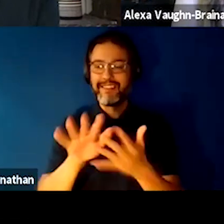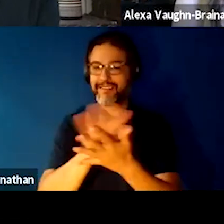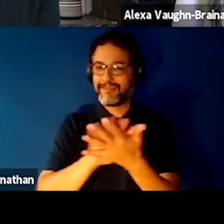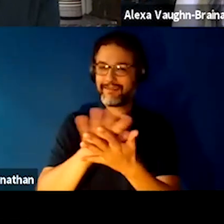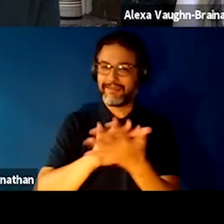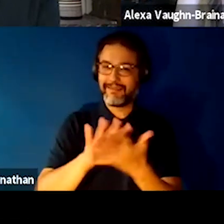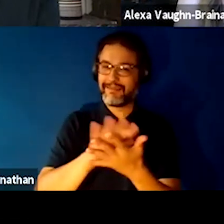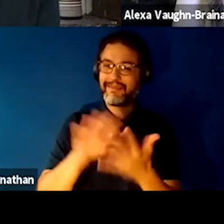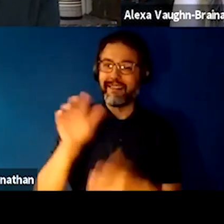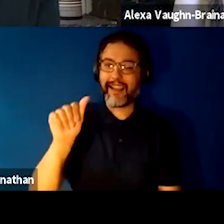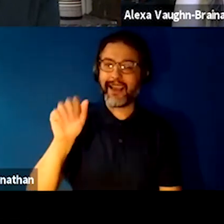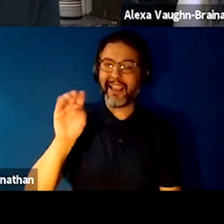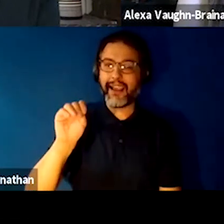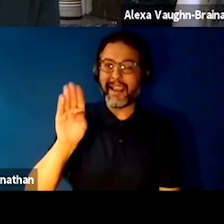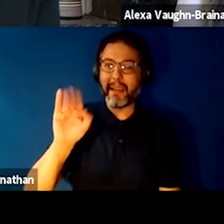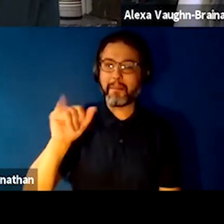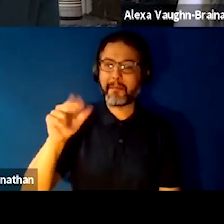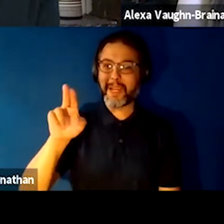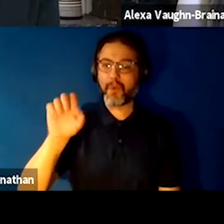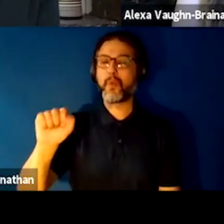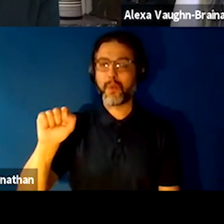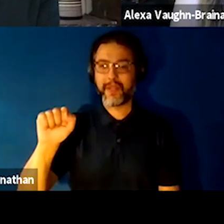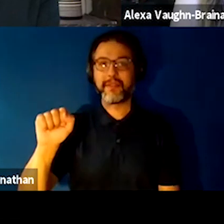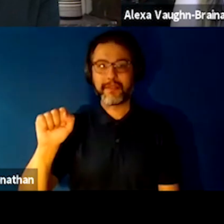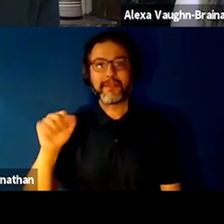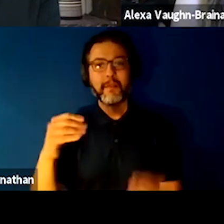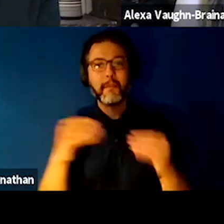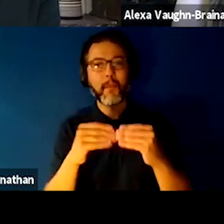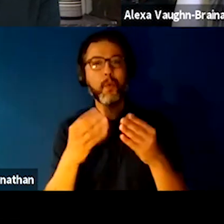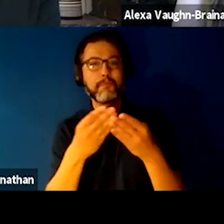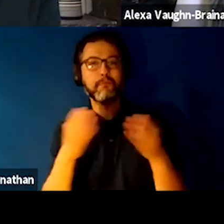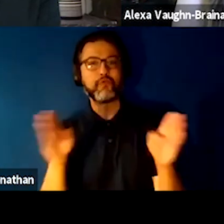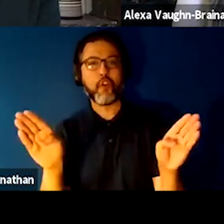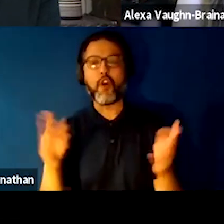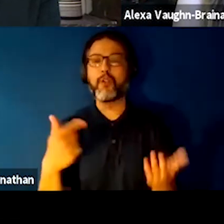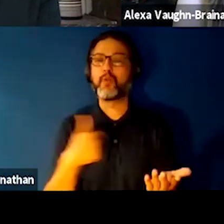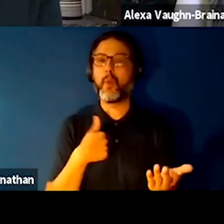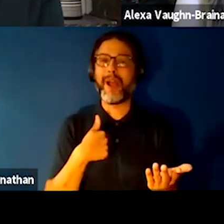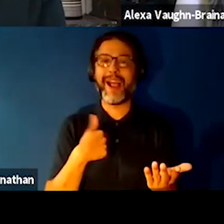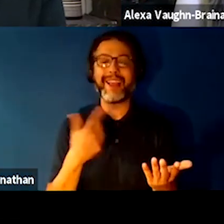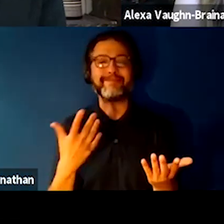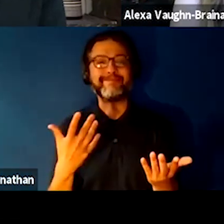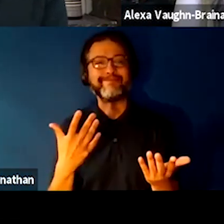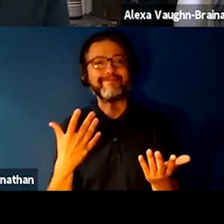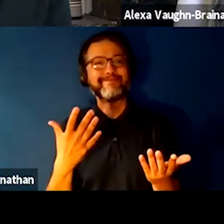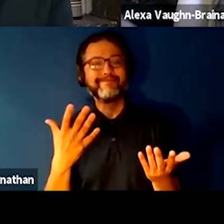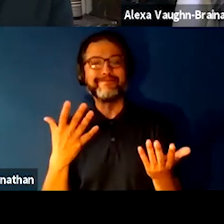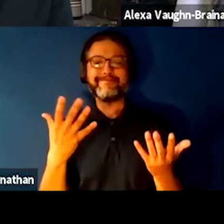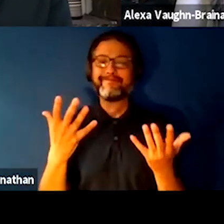It's not as specific to certain groups of people. So I like to treat it as this sort of like adaptive, creative tool that builds off of